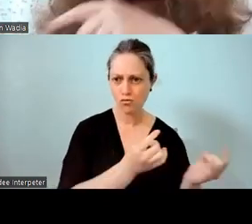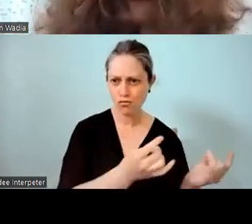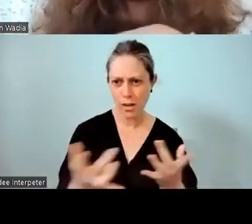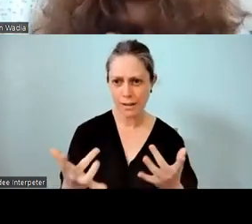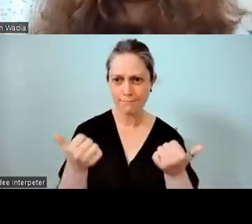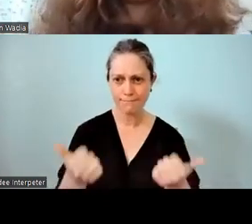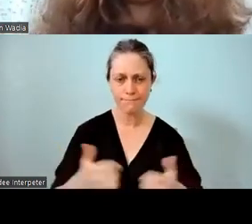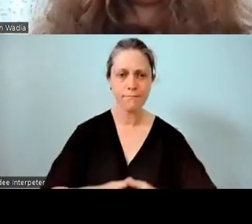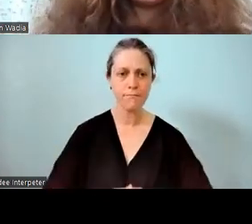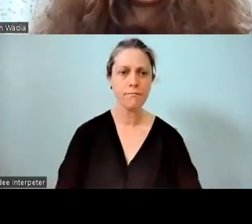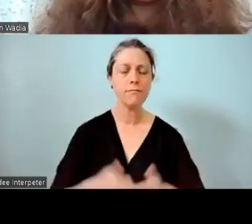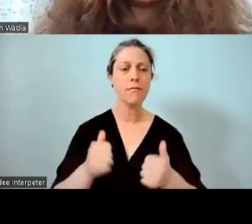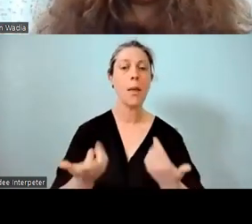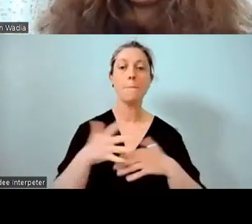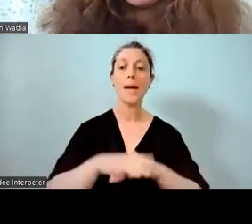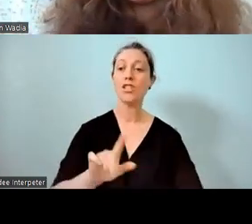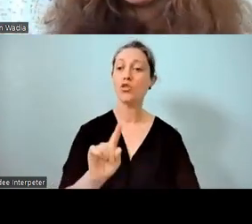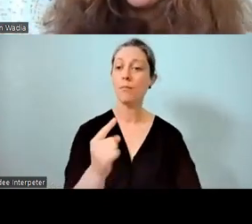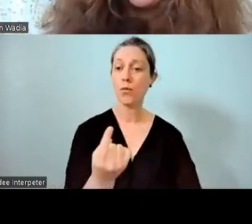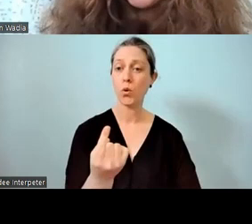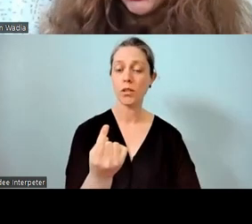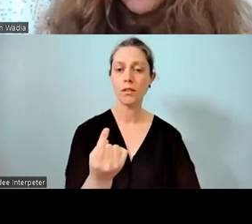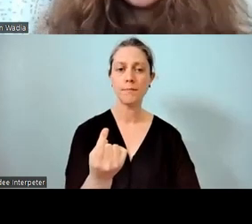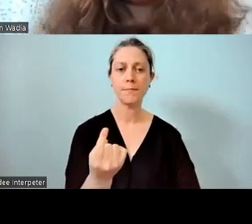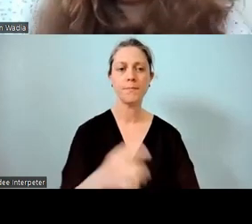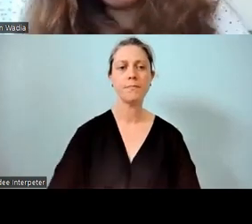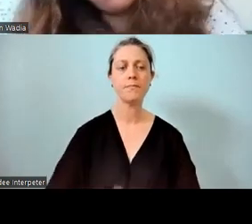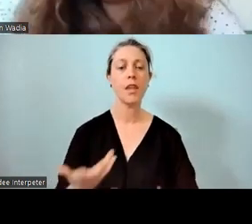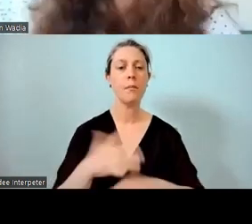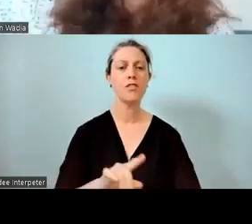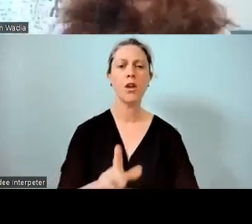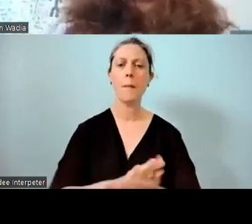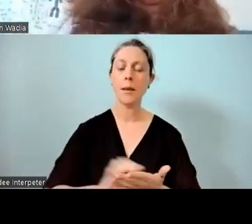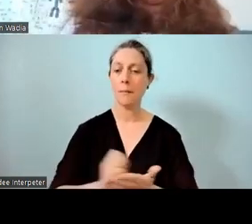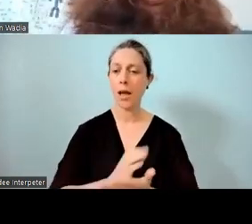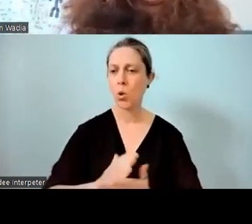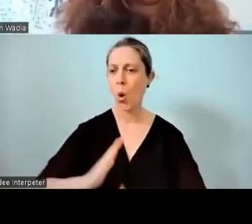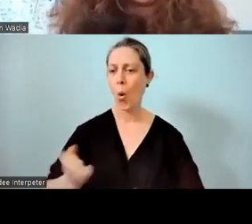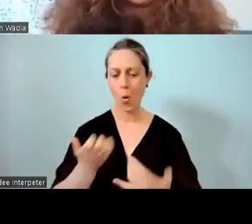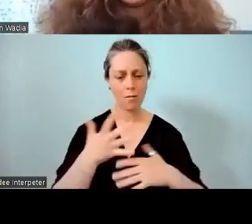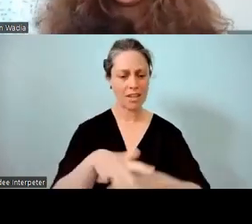Mainstream first, mainstream first is about ensuring that all mainstream spaces are available